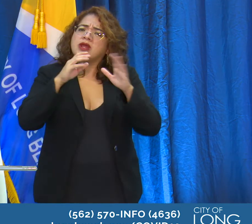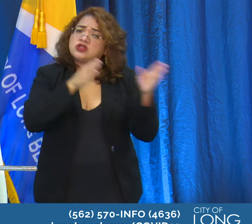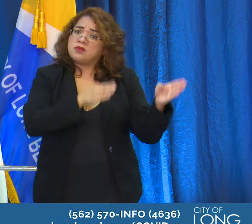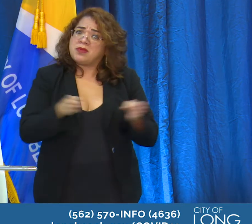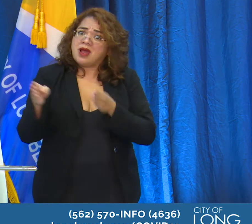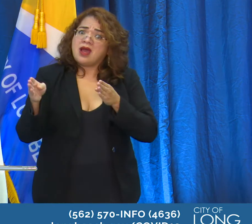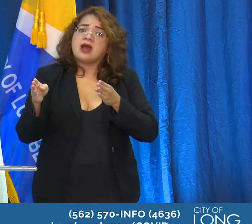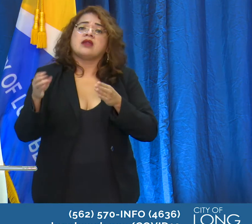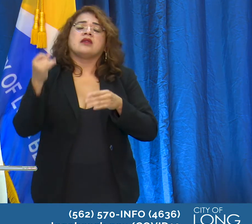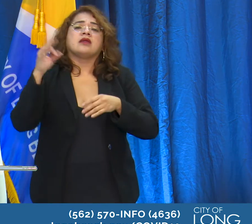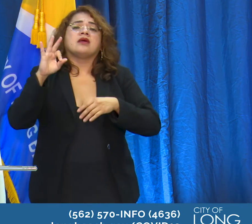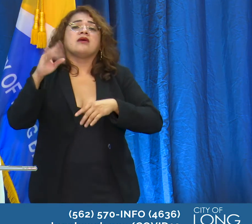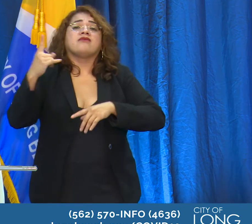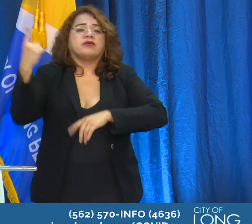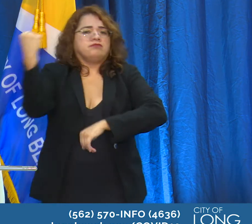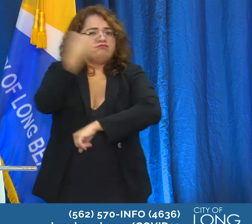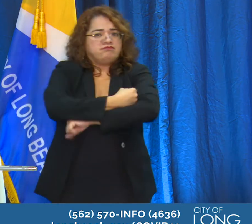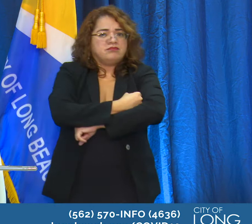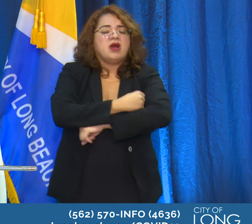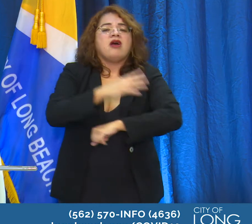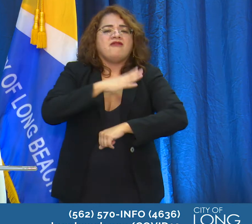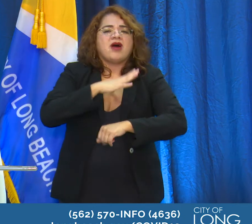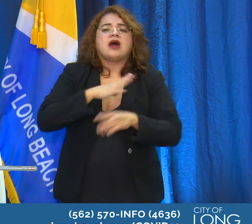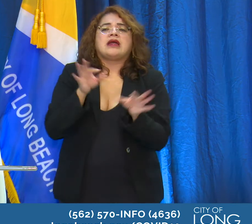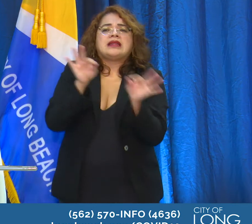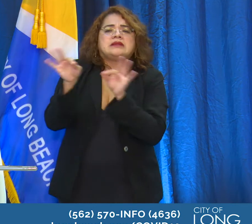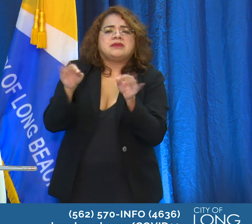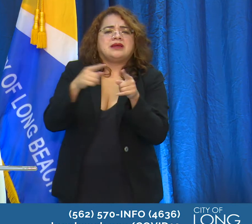closure is required due to a possible cluster of COVID-19 cases,